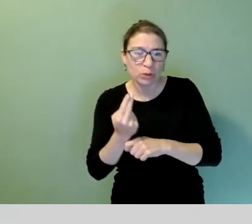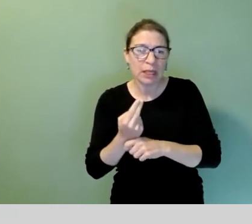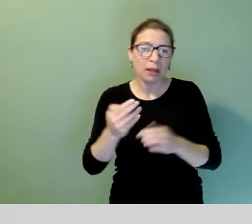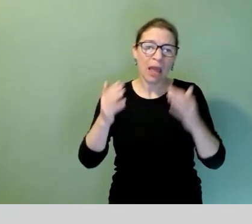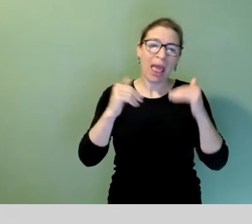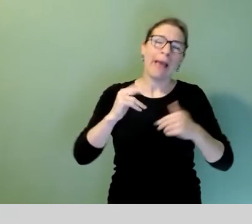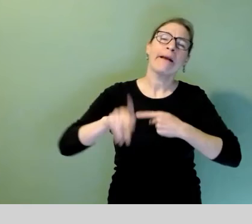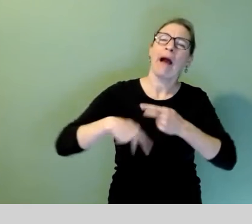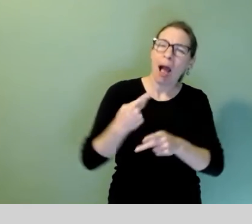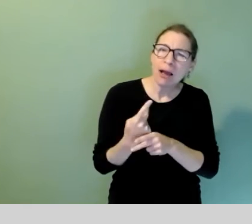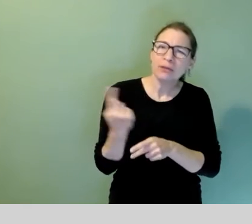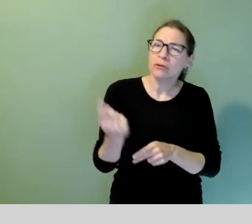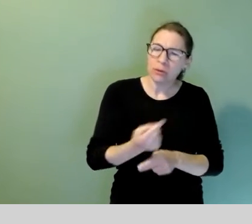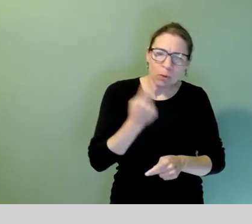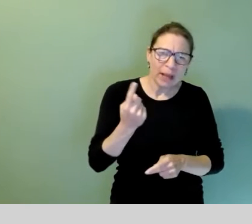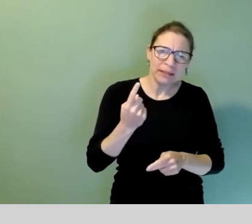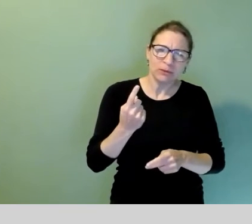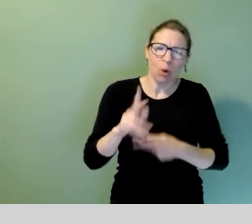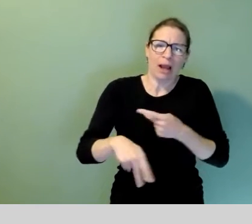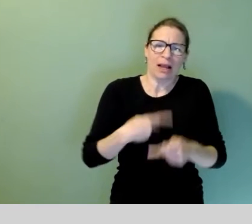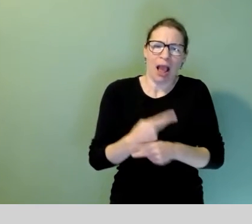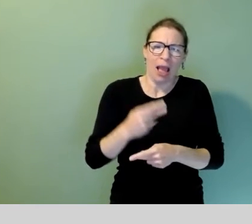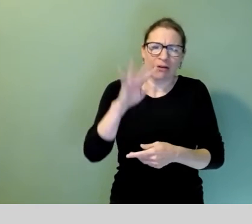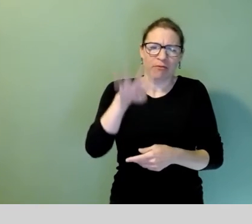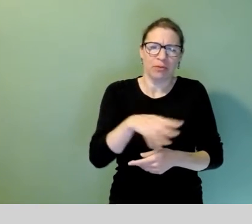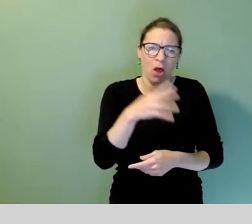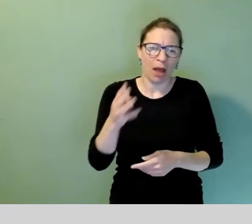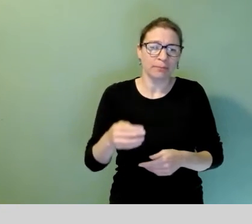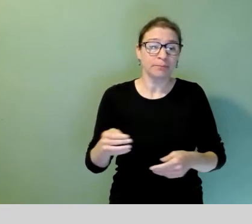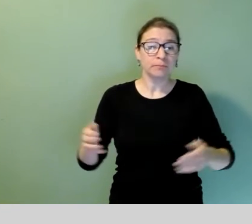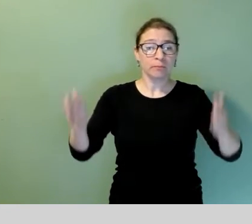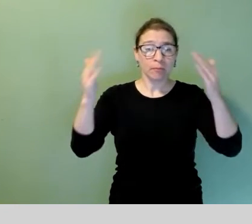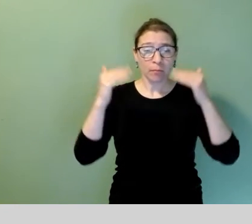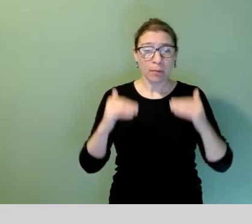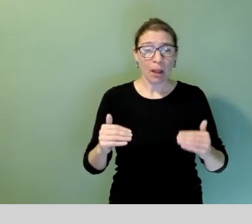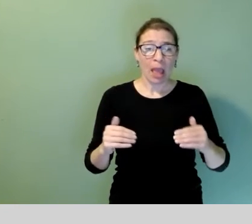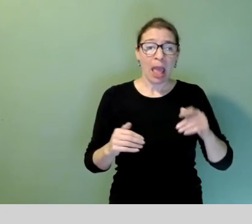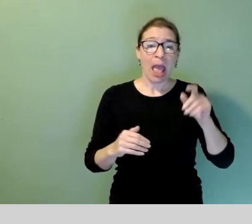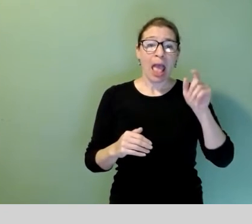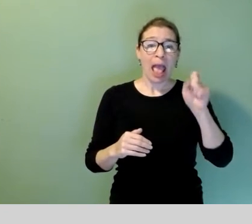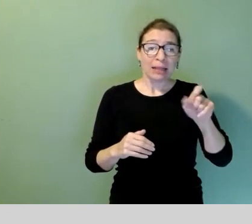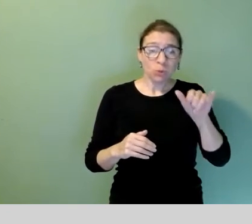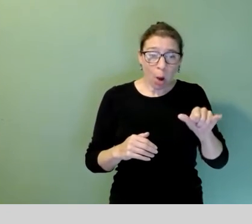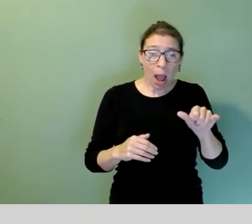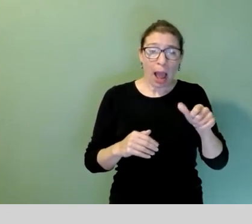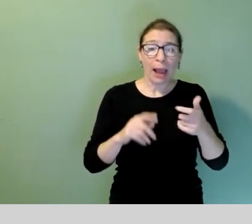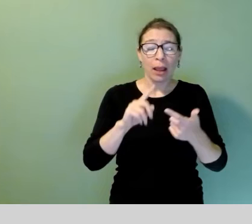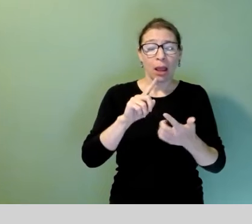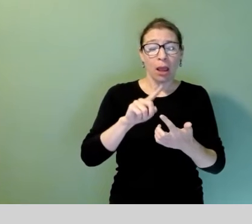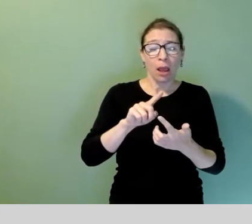you also always have to specify the type of plot you're generating X, Y a hue size and style.